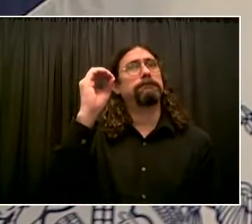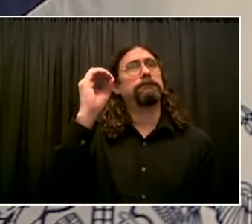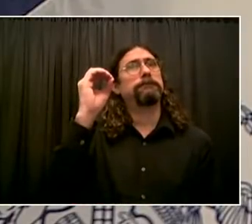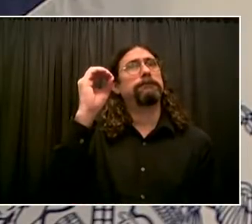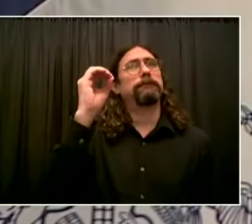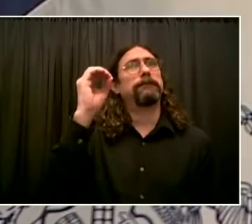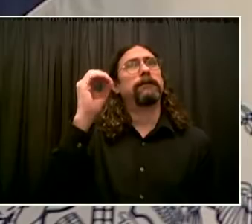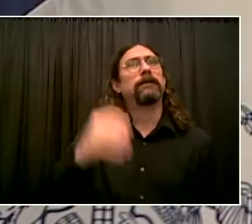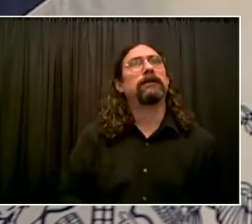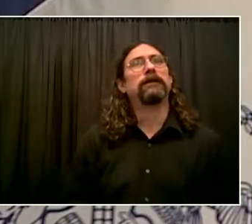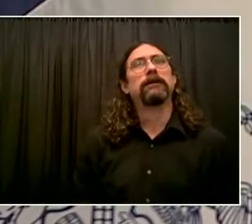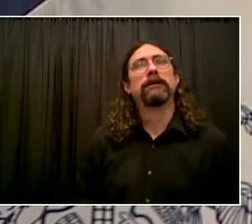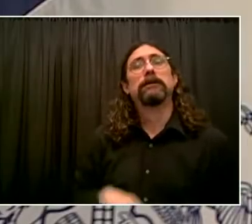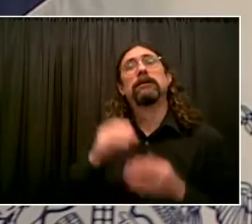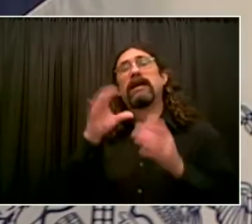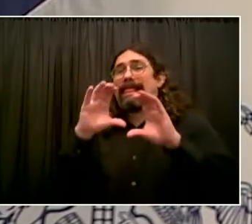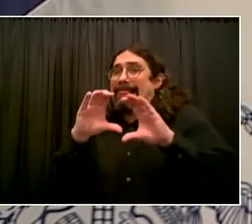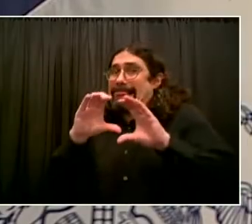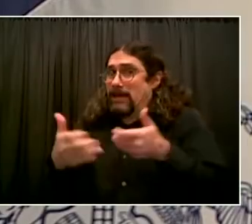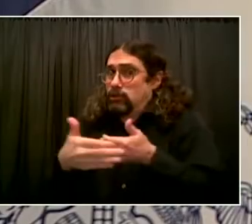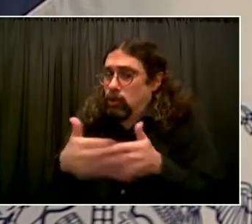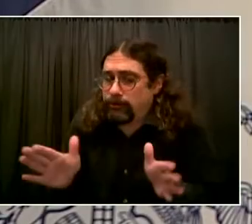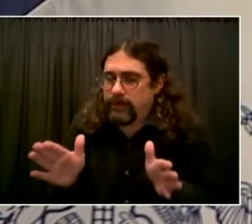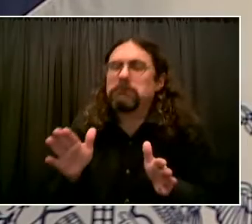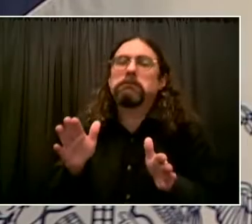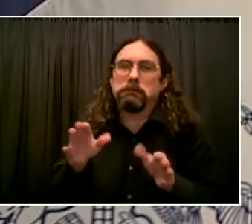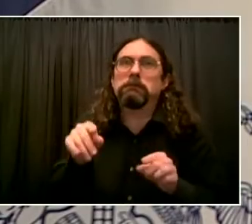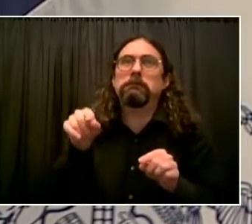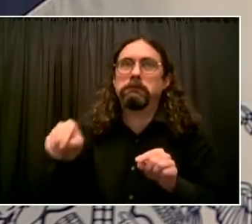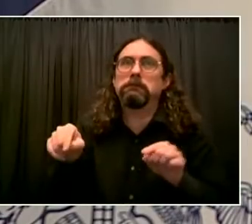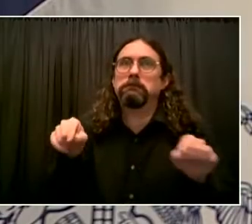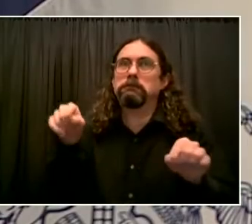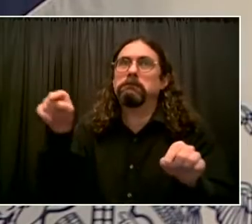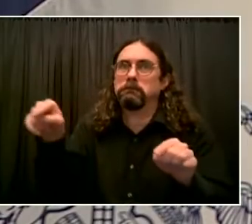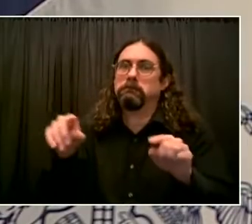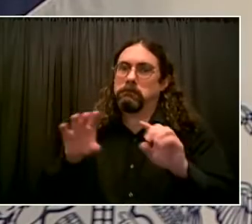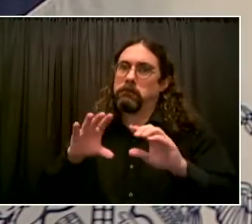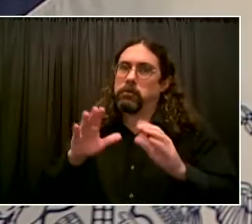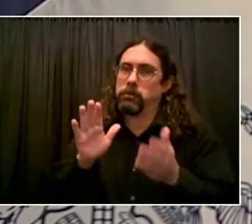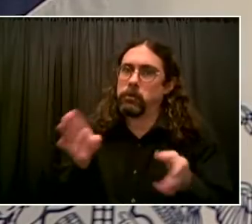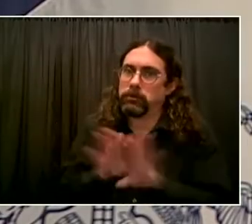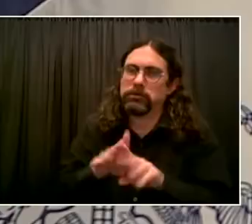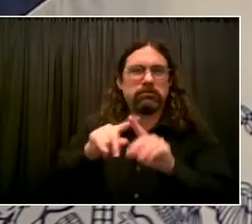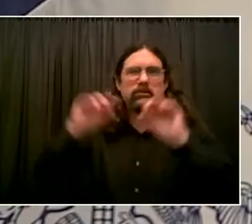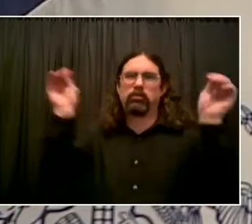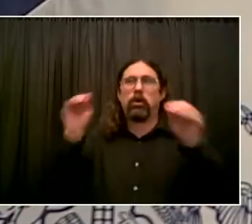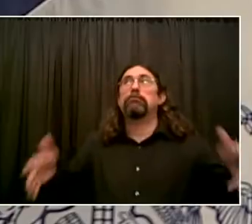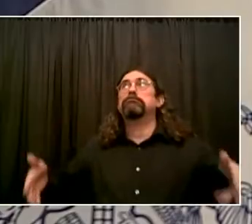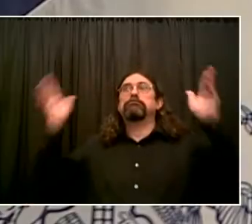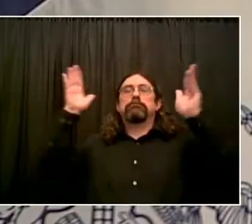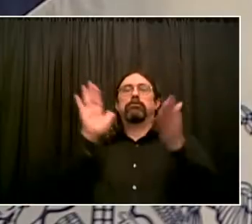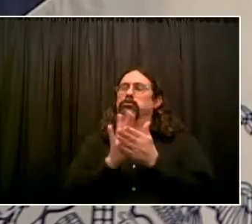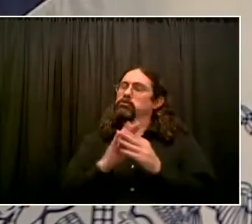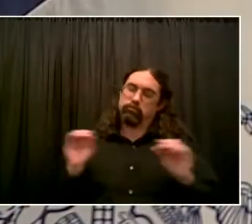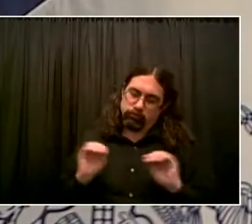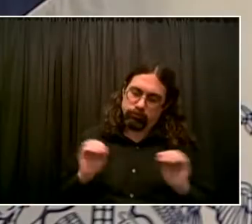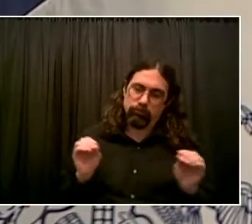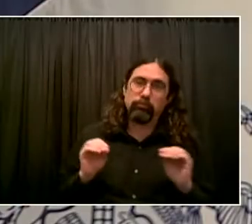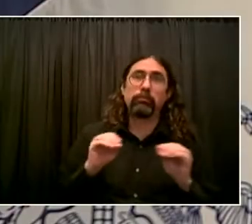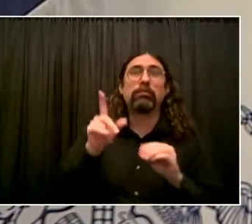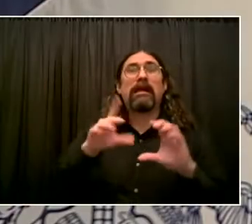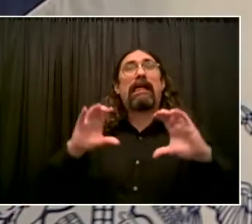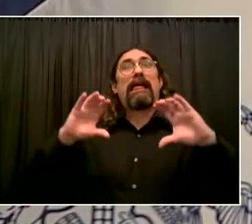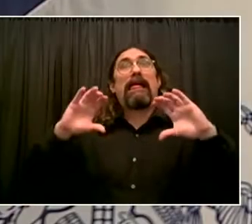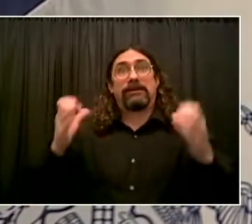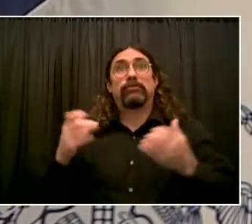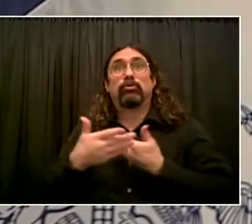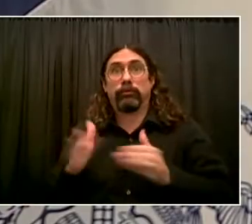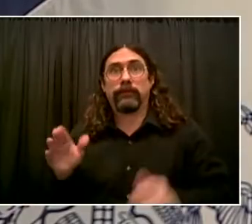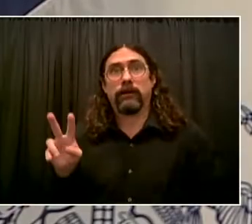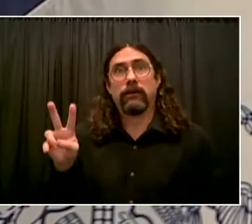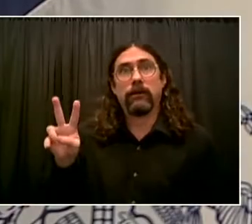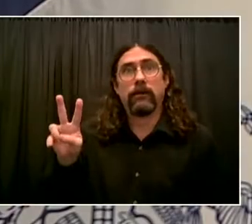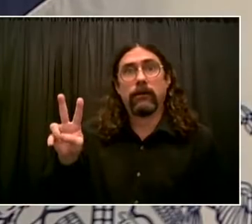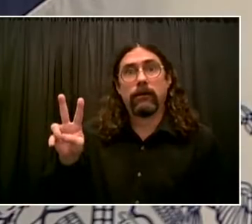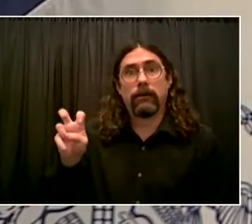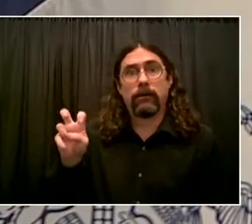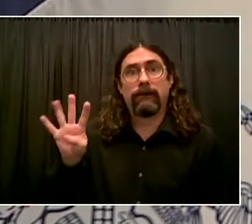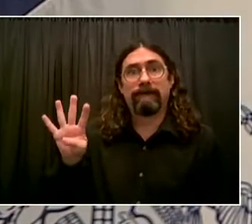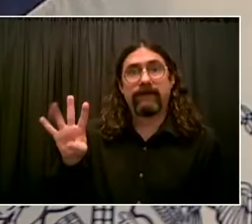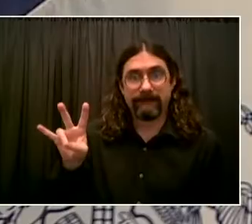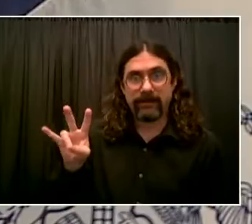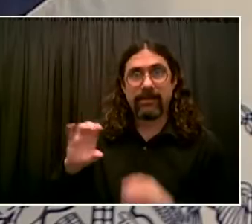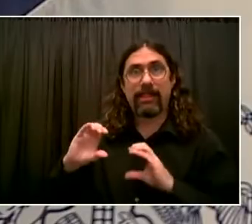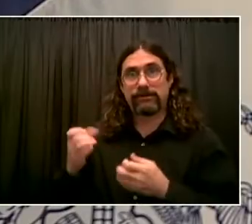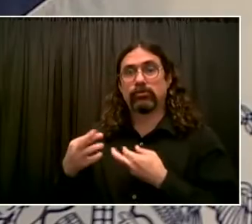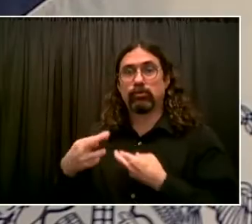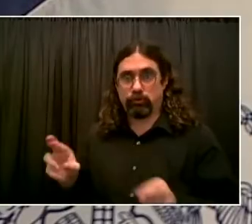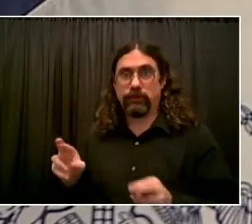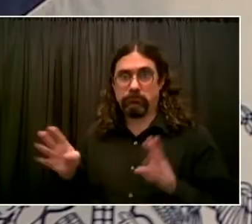AND IN TERMS OF FULL CLASS